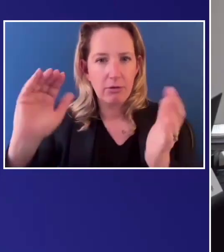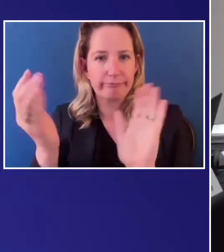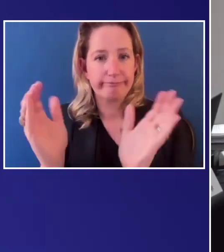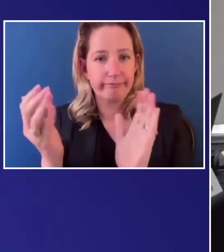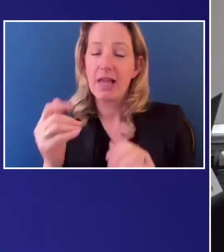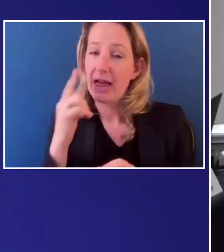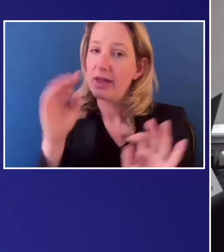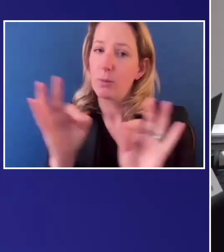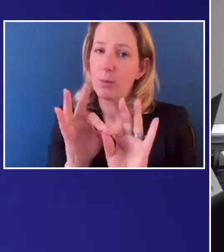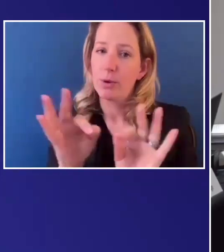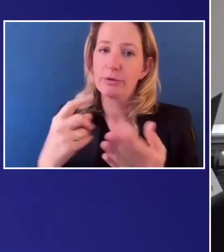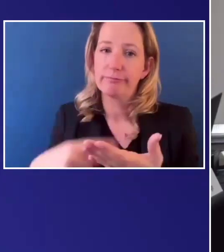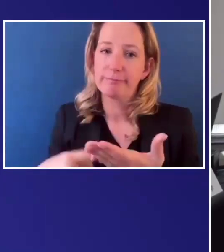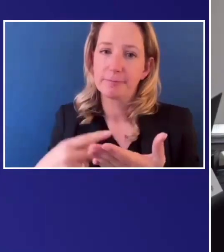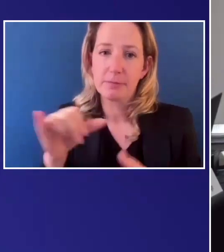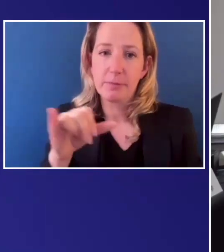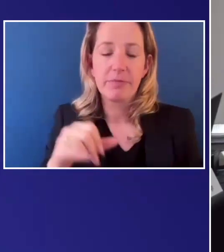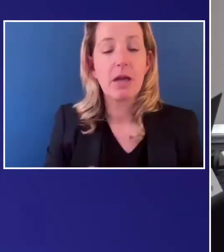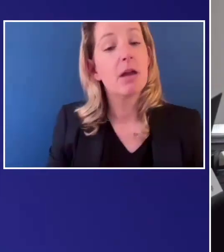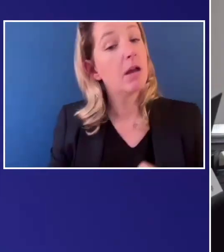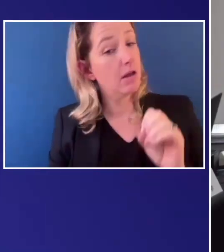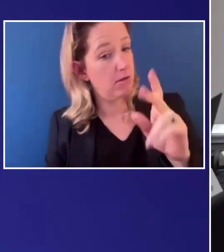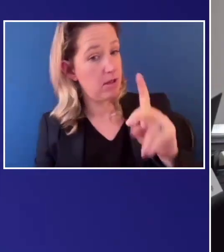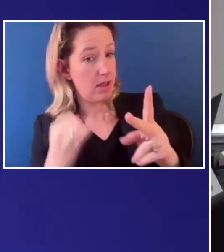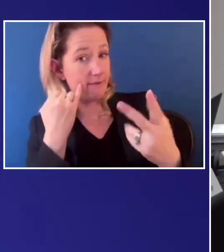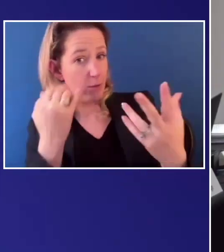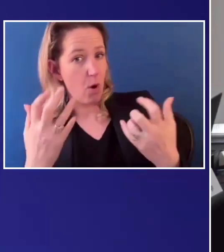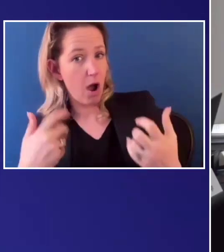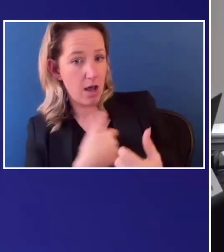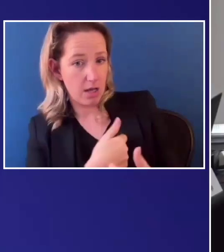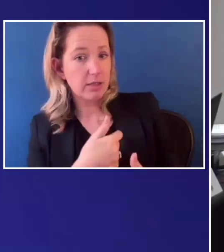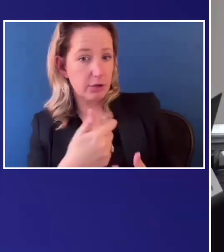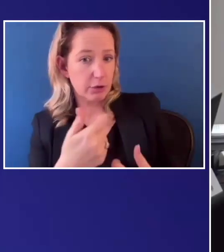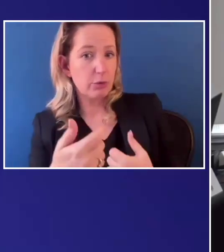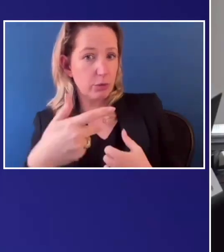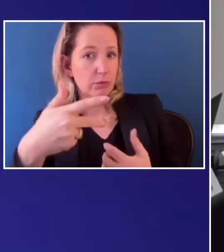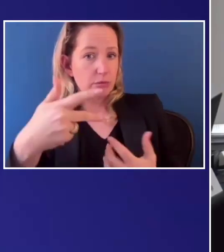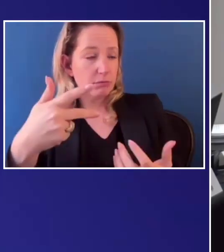As with all, if you have -- if you, if you do want us to, to pull that, make sure you put it in writing for us. Thank you.